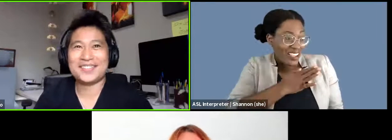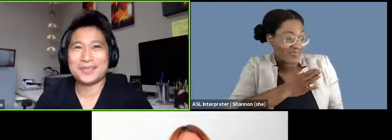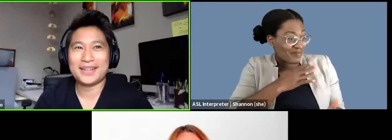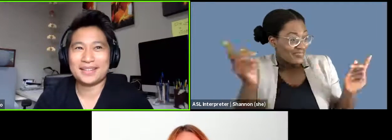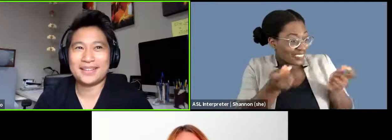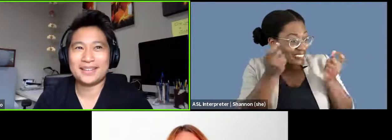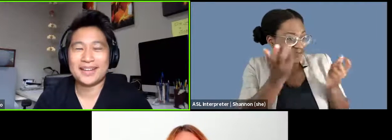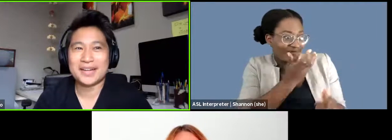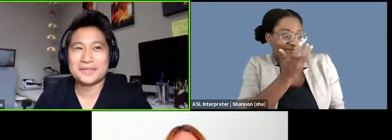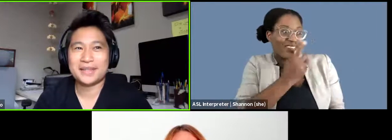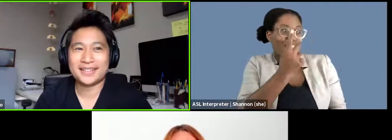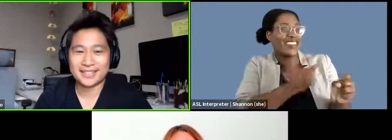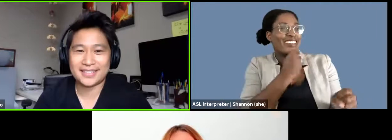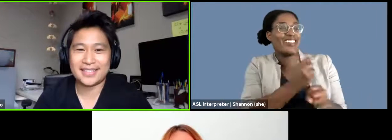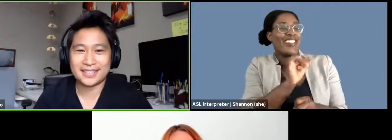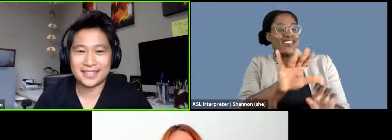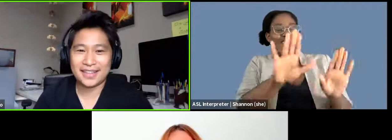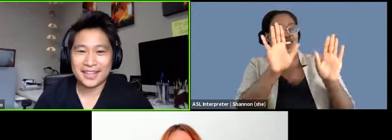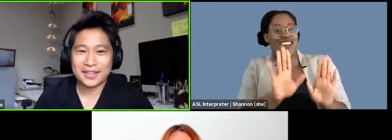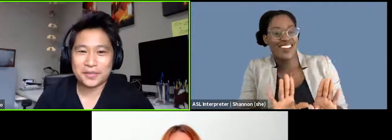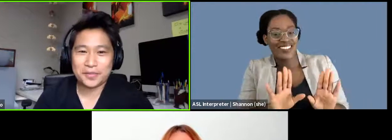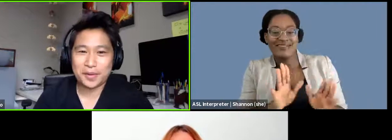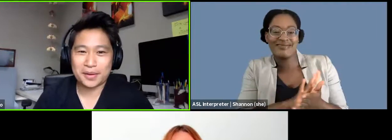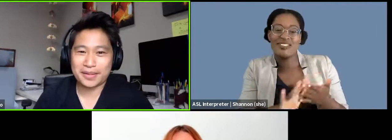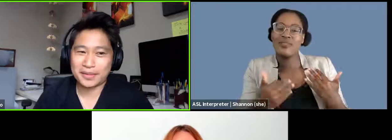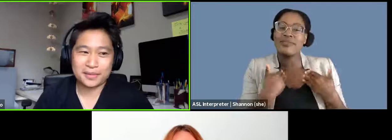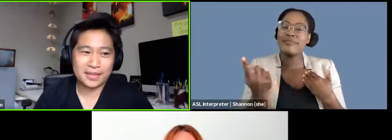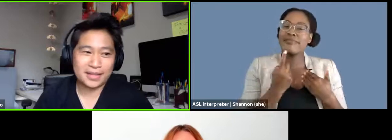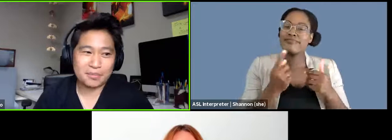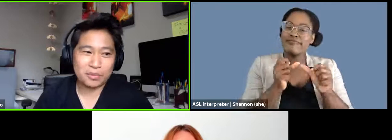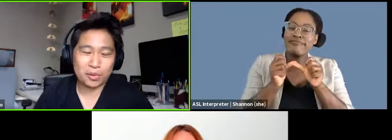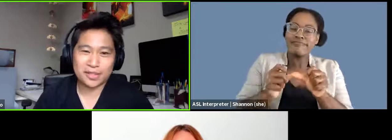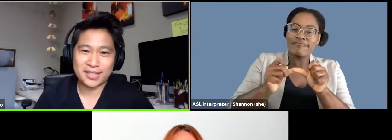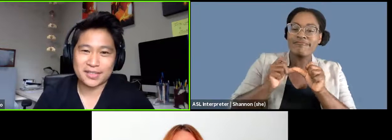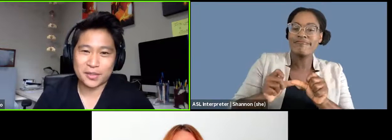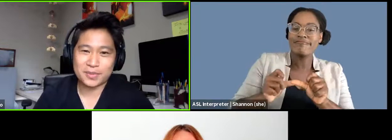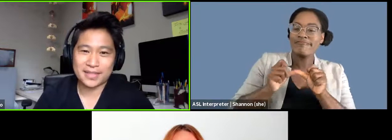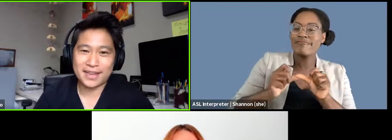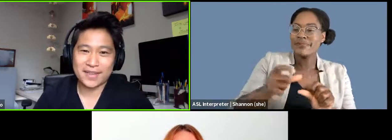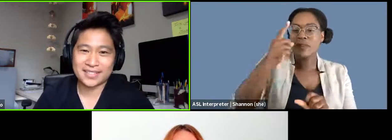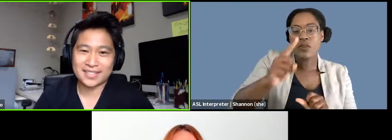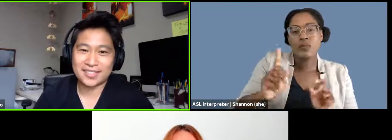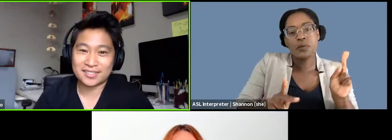have something out there that's consistent for the more marginalized groups to have access to.